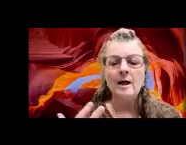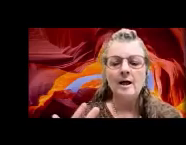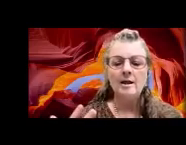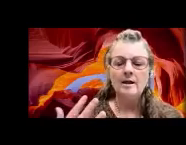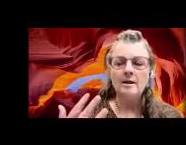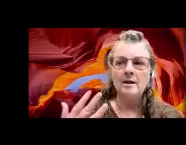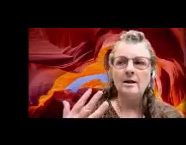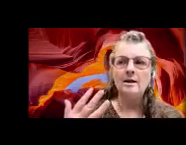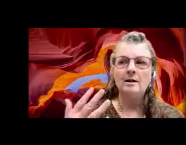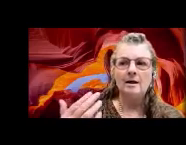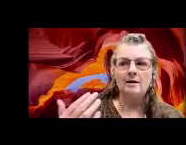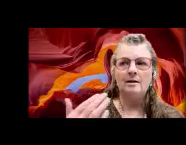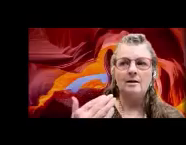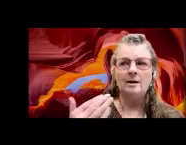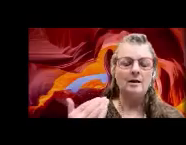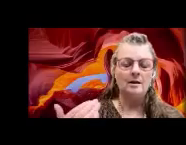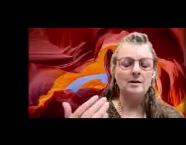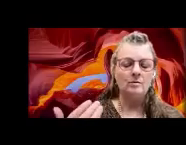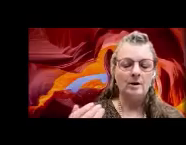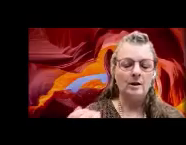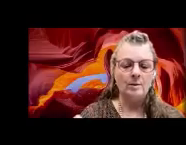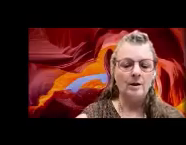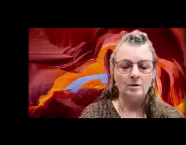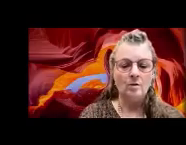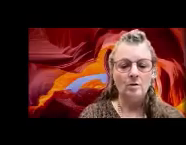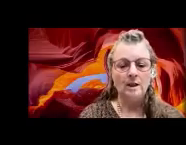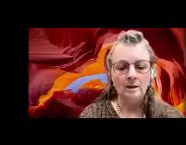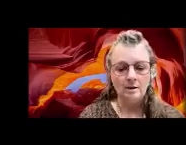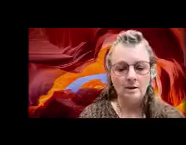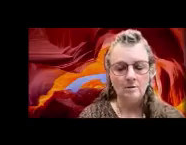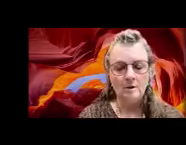and that, that that is what the parents are holding on to. And